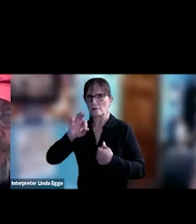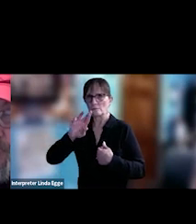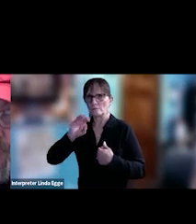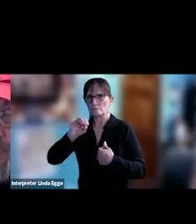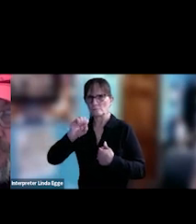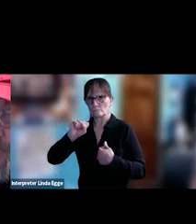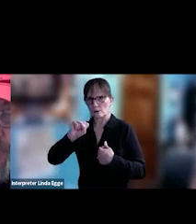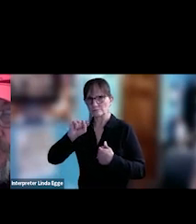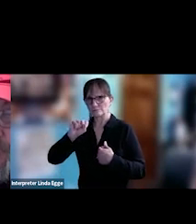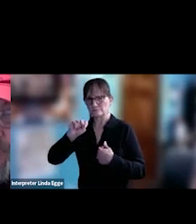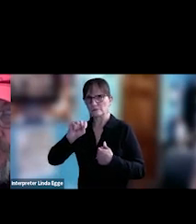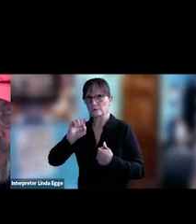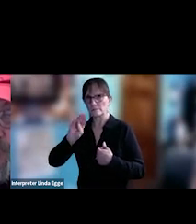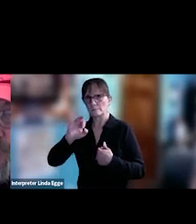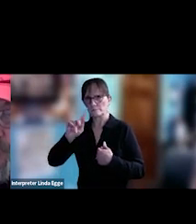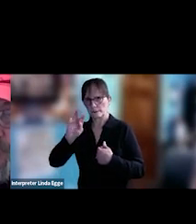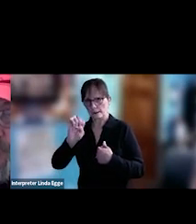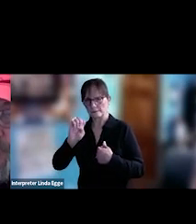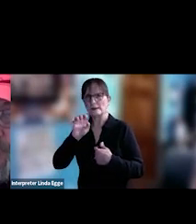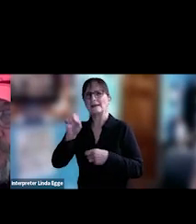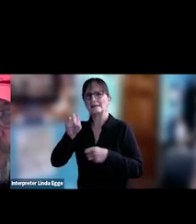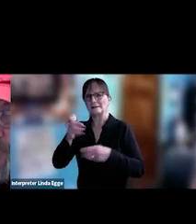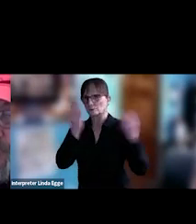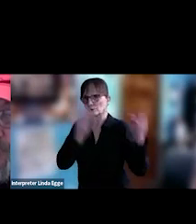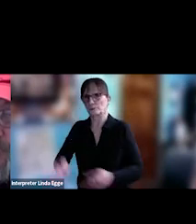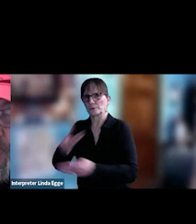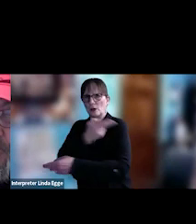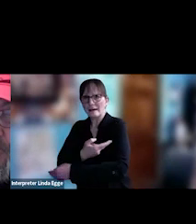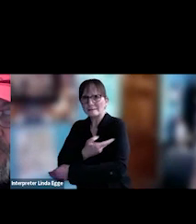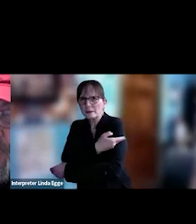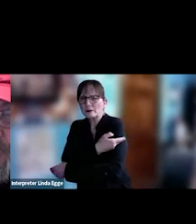and needed to go to the hospital. And when he did that,